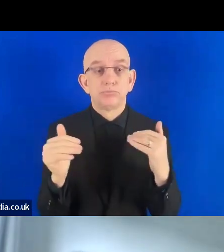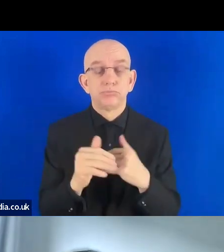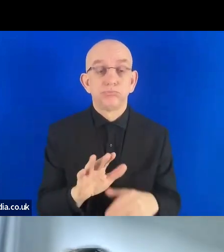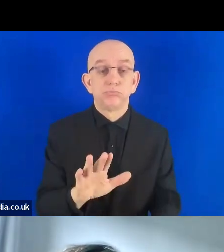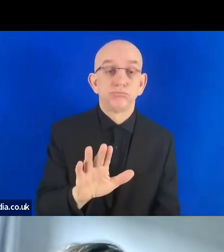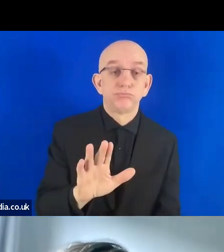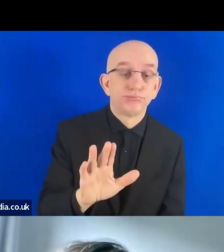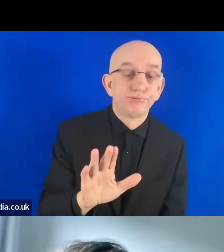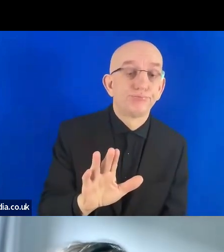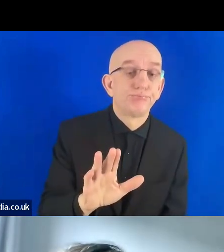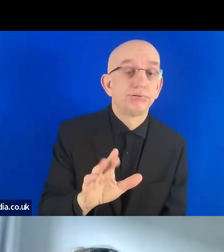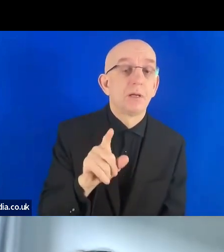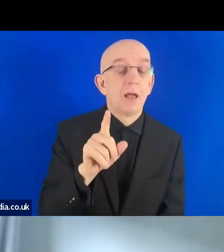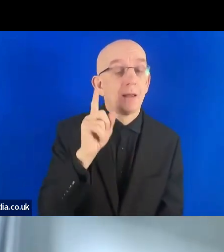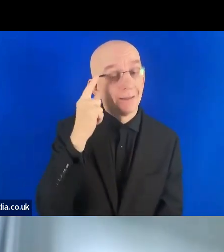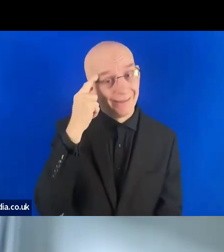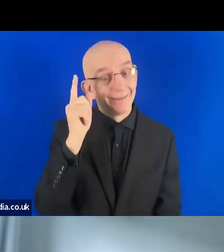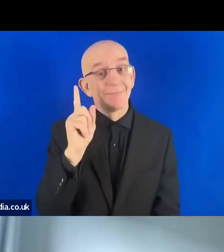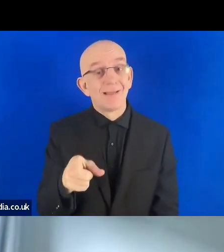So we respect that some of you respect that, too.